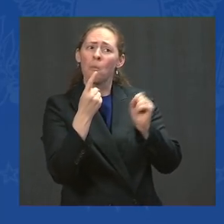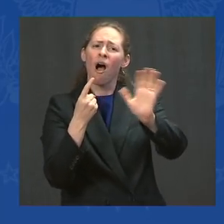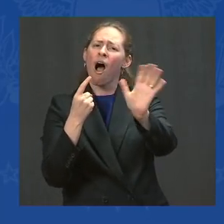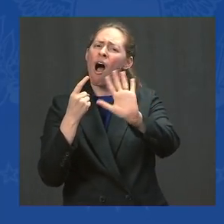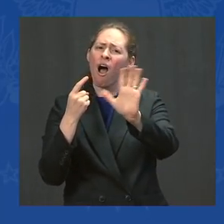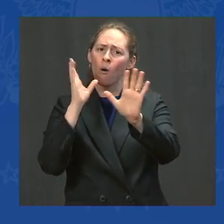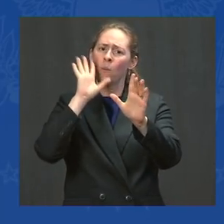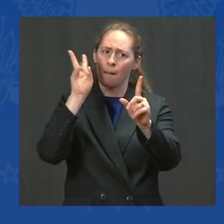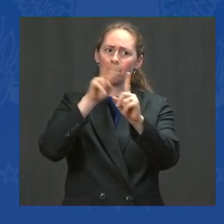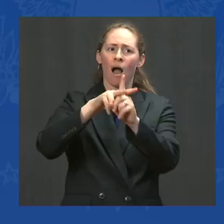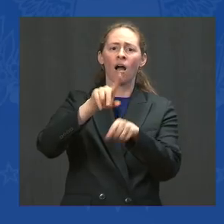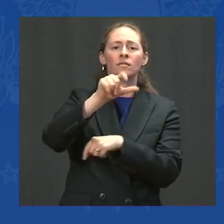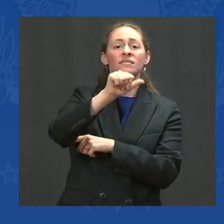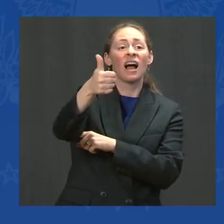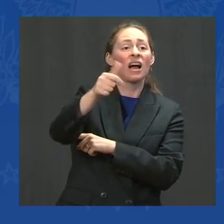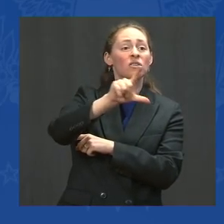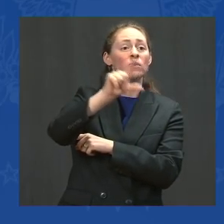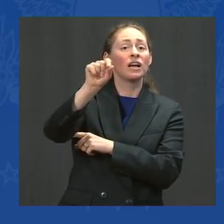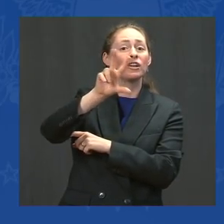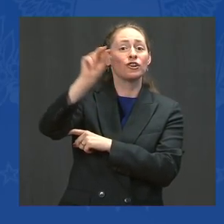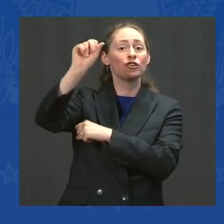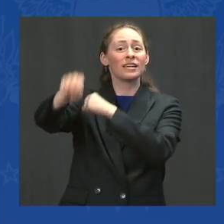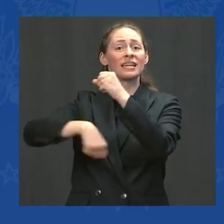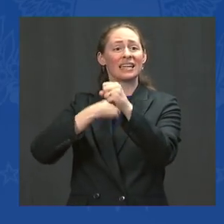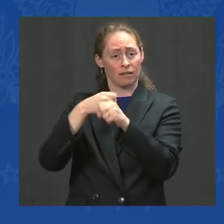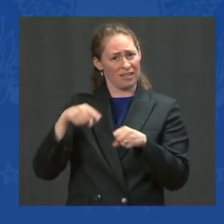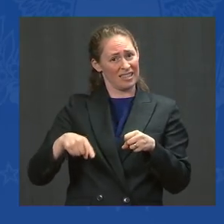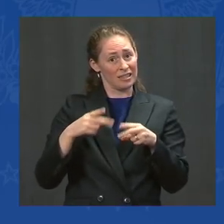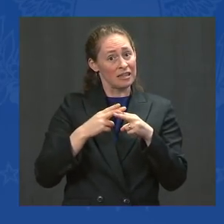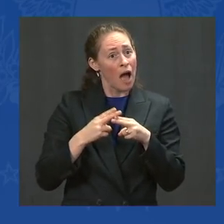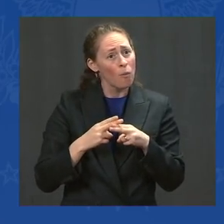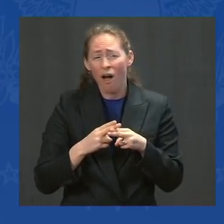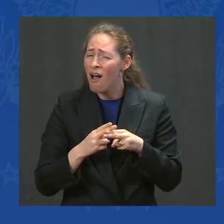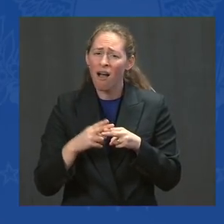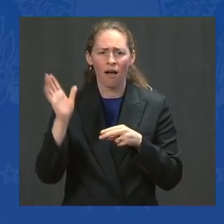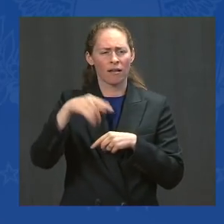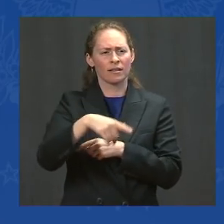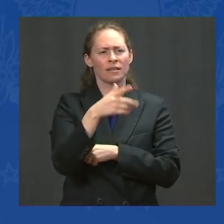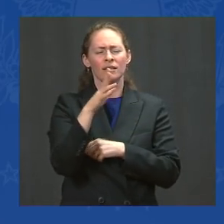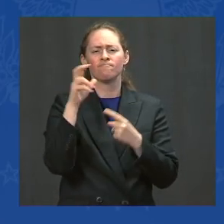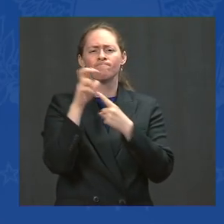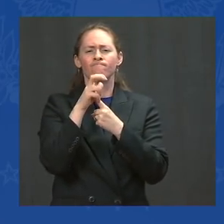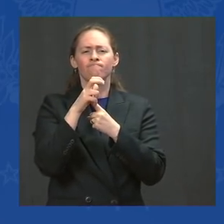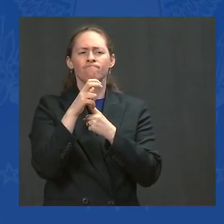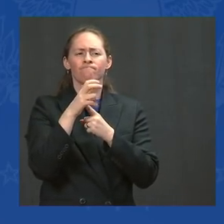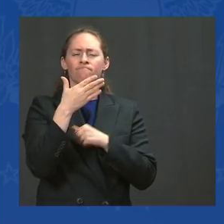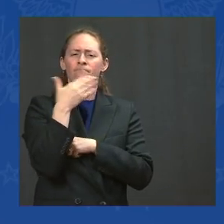It's not temporary. This is the best strategy to create millions of jobs and lift up the middle-class families